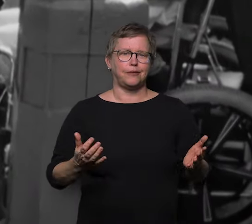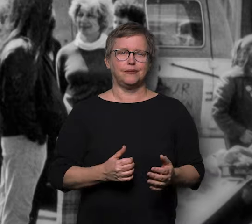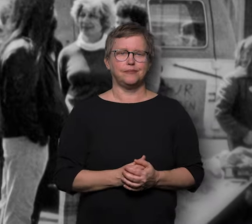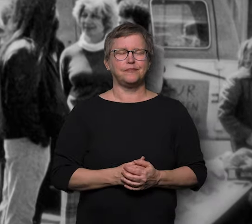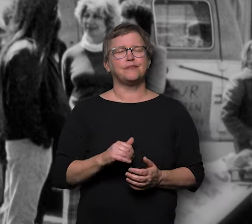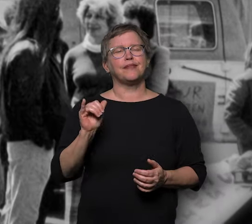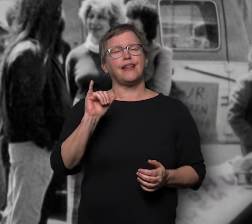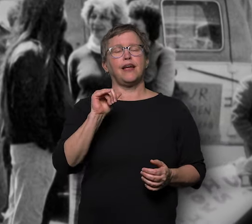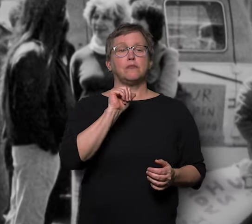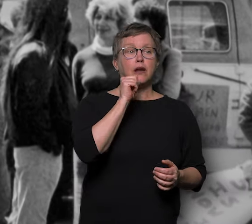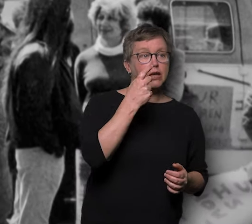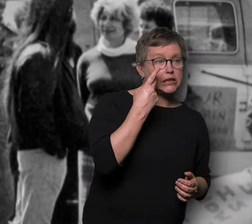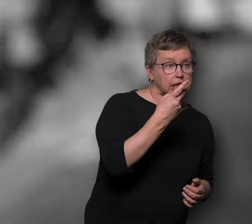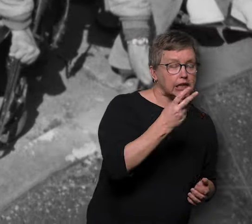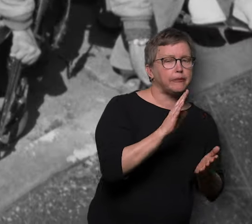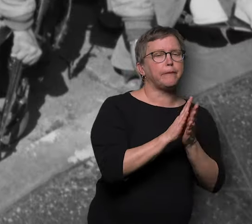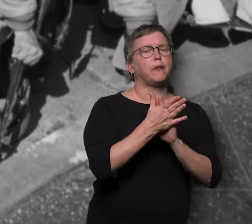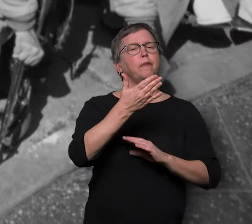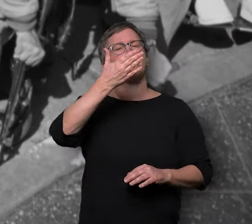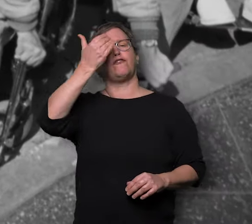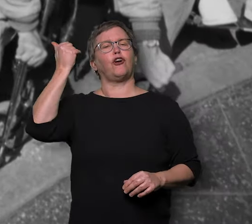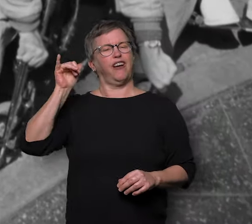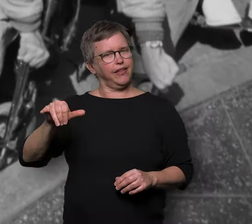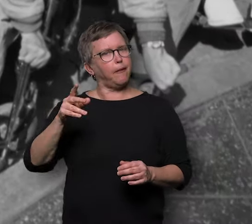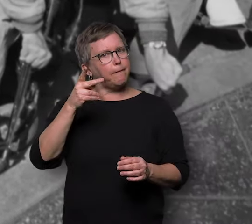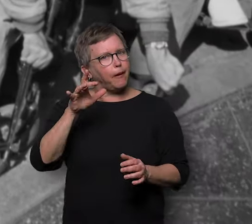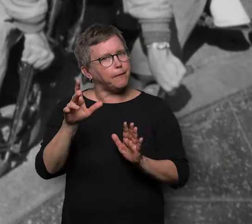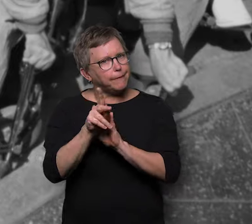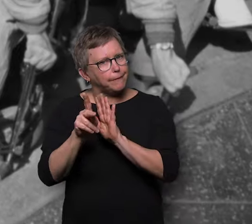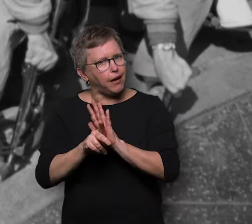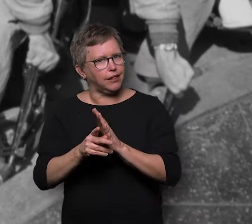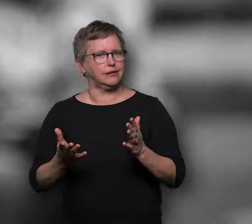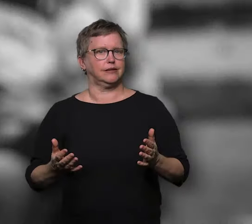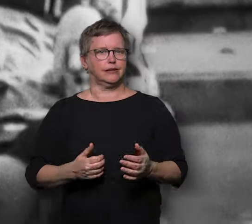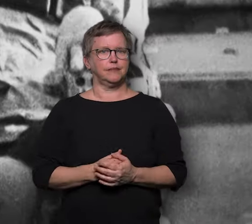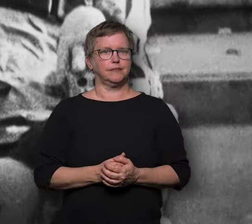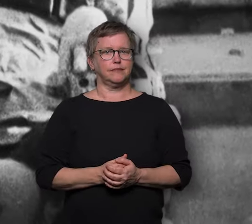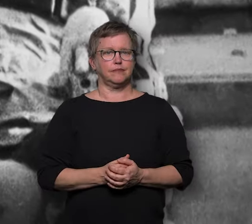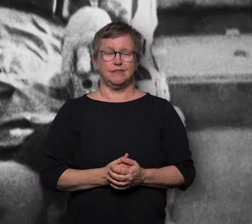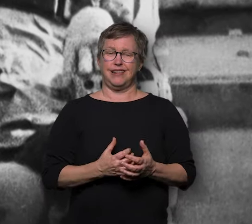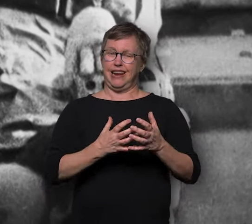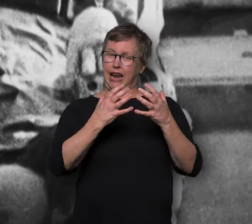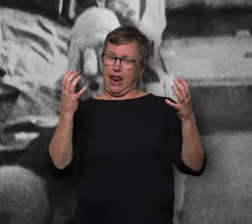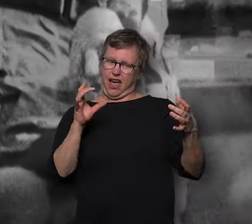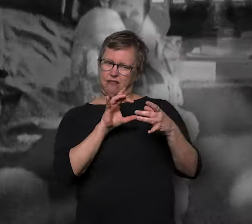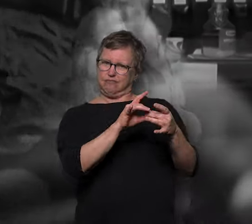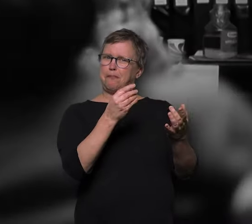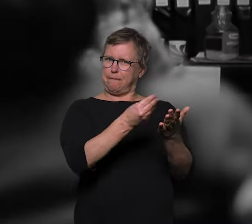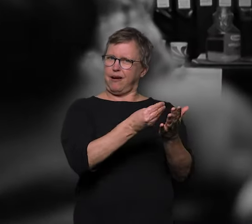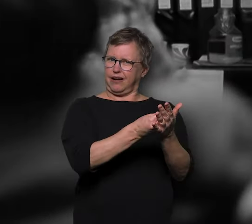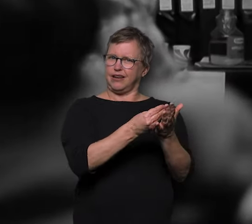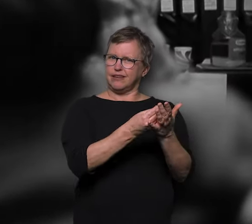It was "out of sight, out of mind" as public policy. And a lot of it was about money.